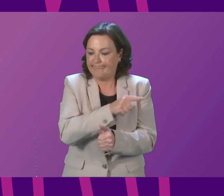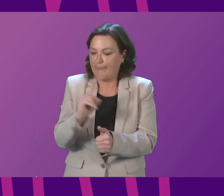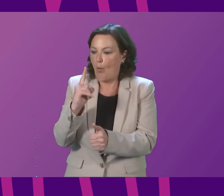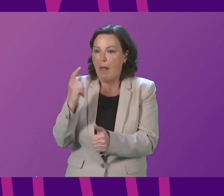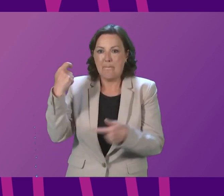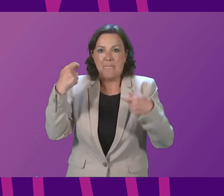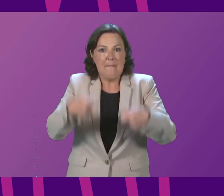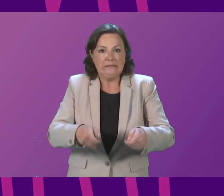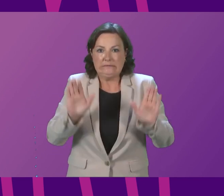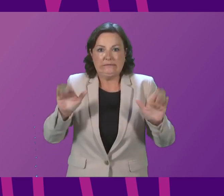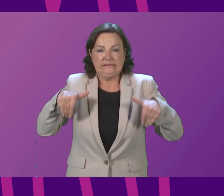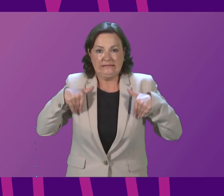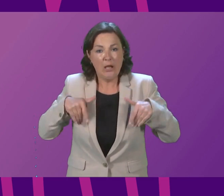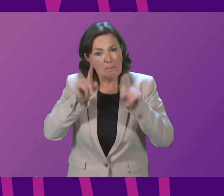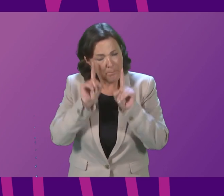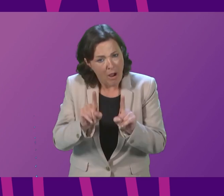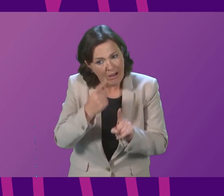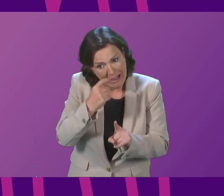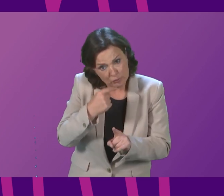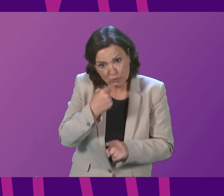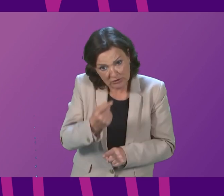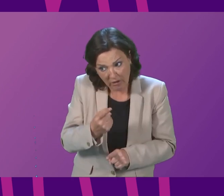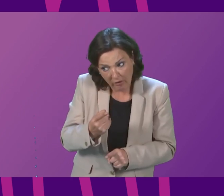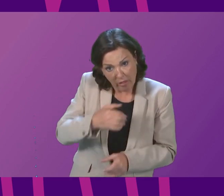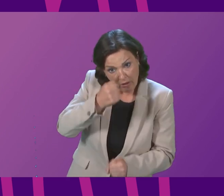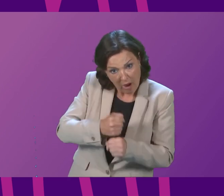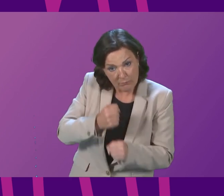a commitment that the Government will give serious consideration to the bid, and will